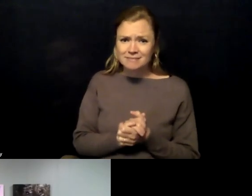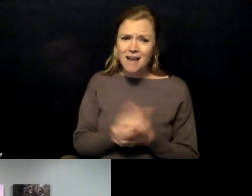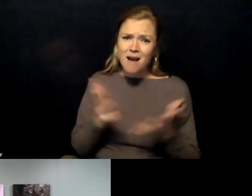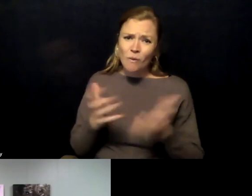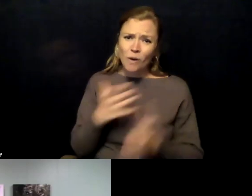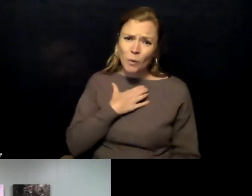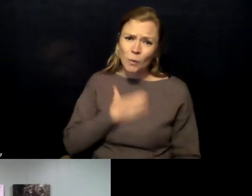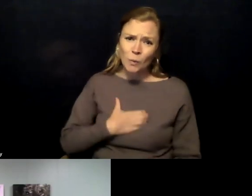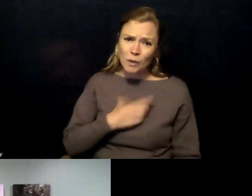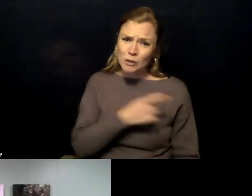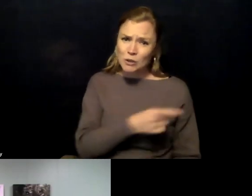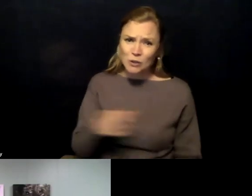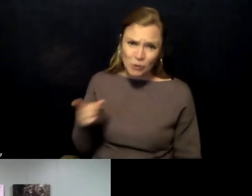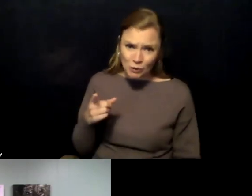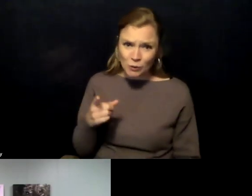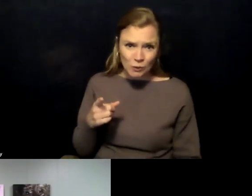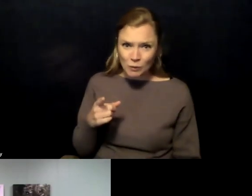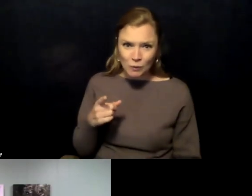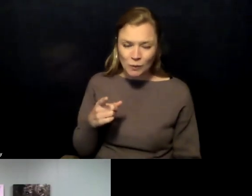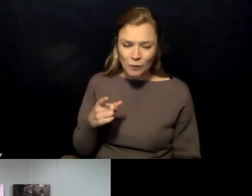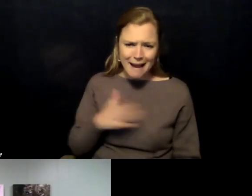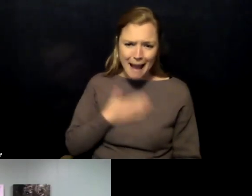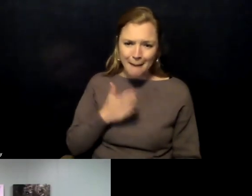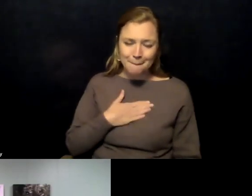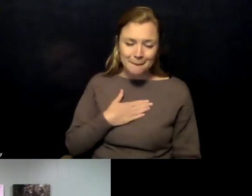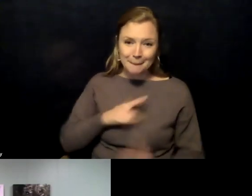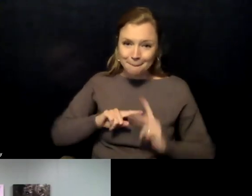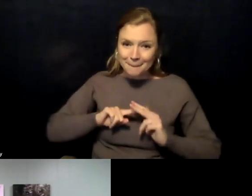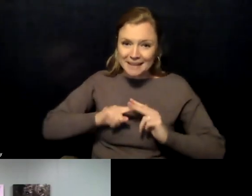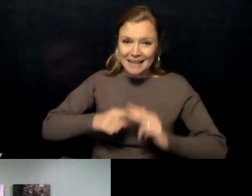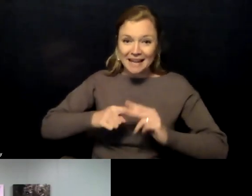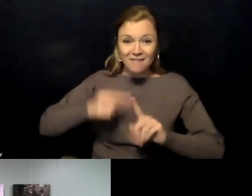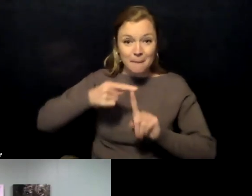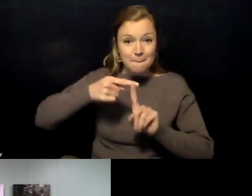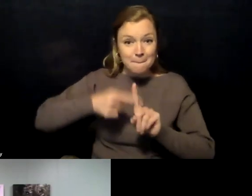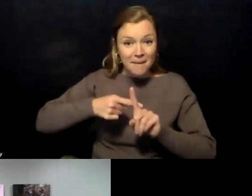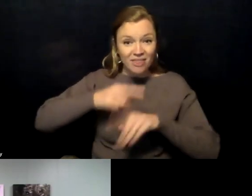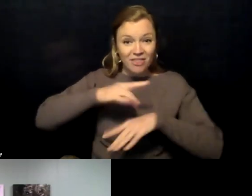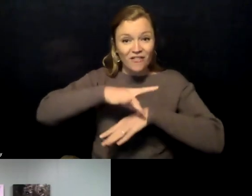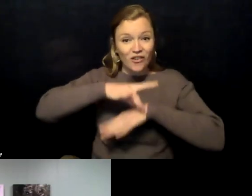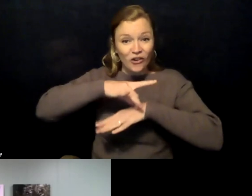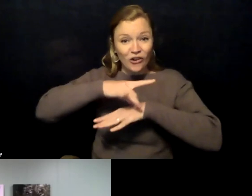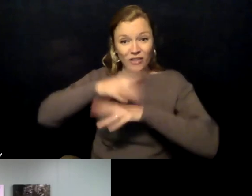beginning of earth month! Here at the Smithsonian, we celebrate